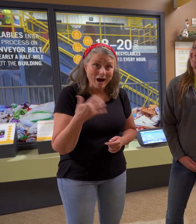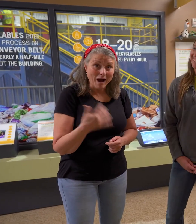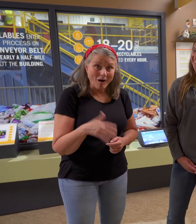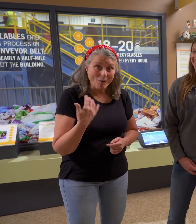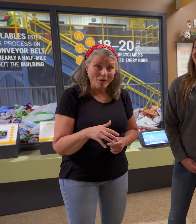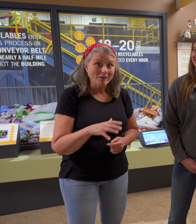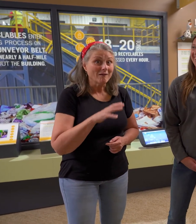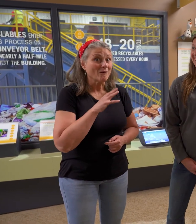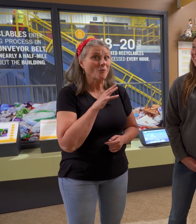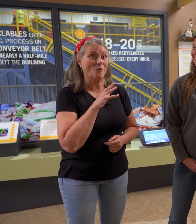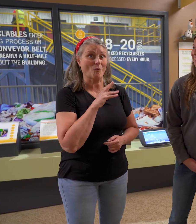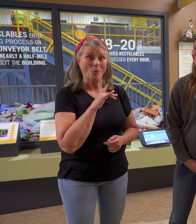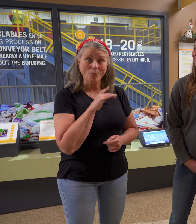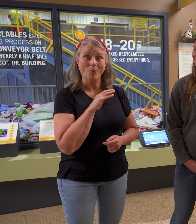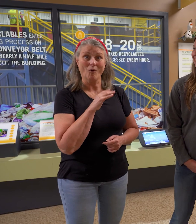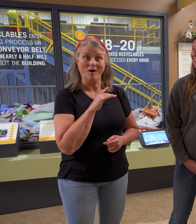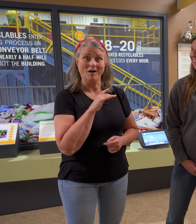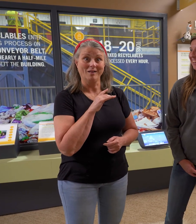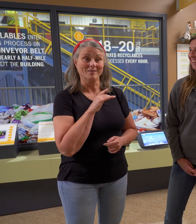Wow. That is so cool.